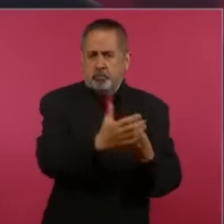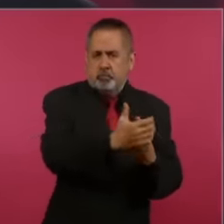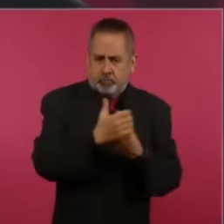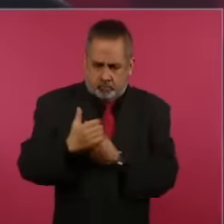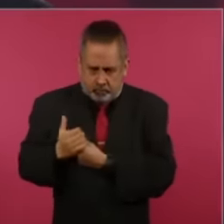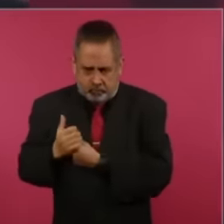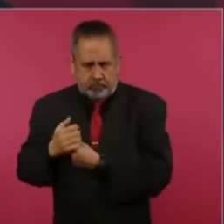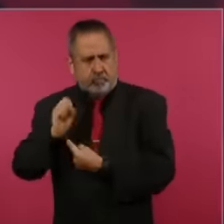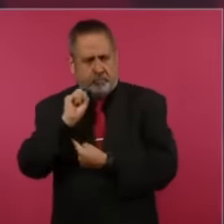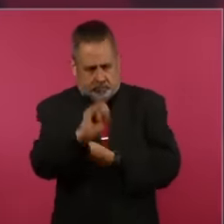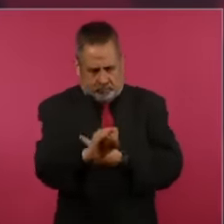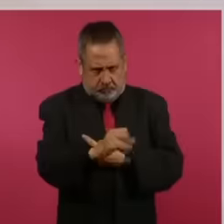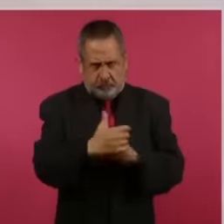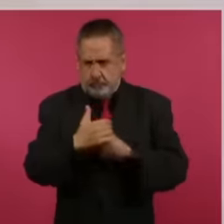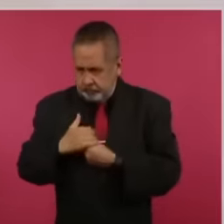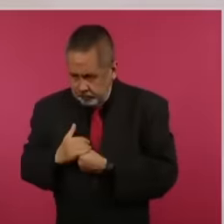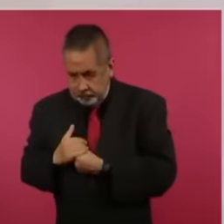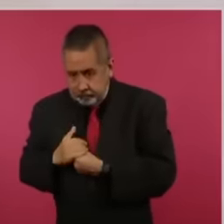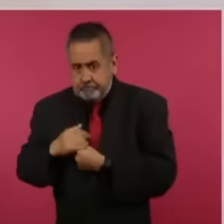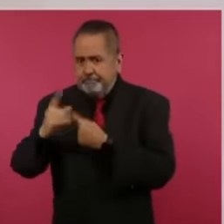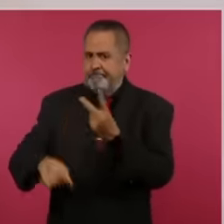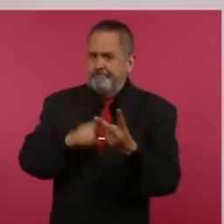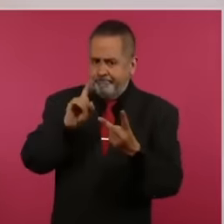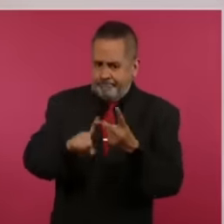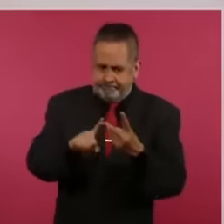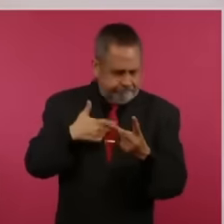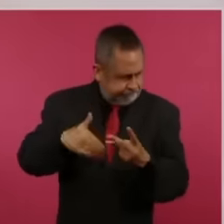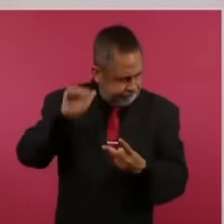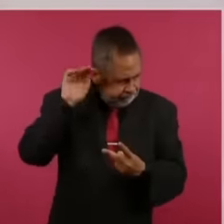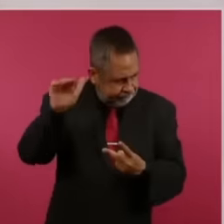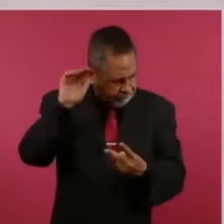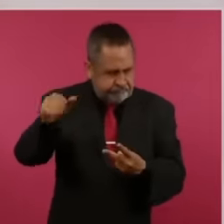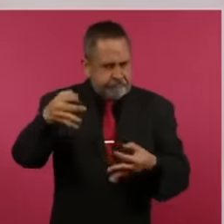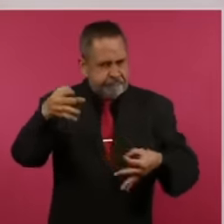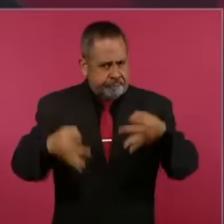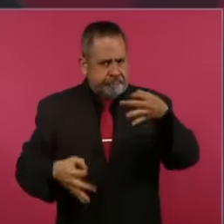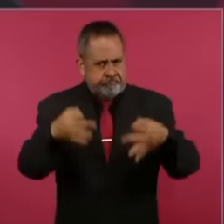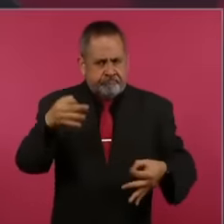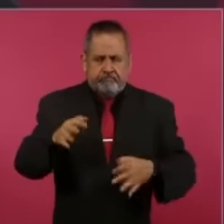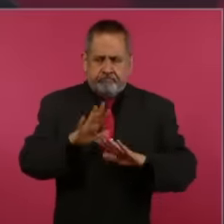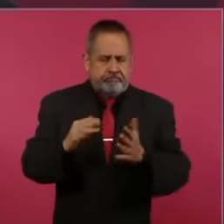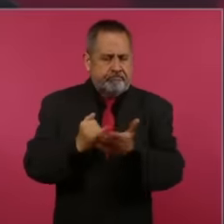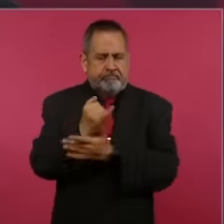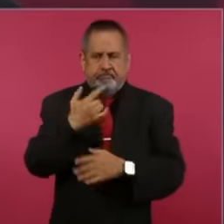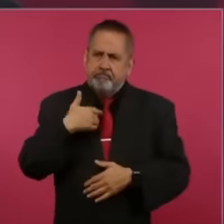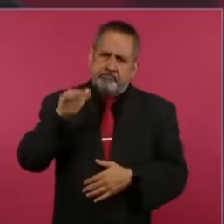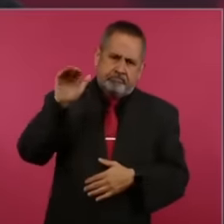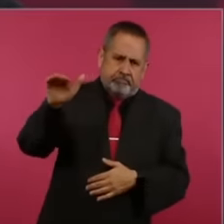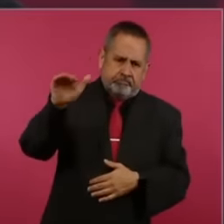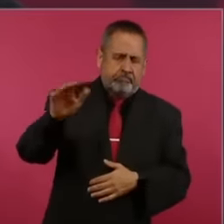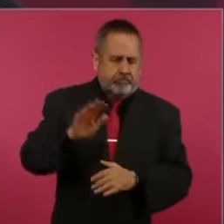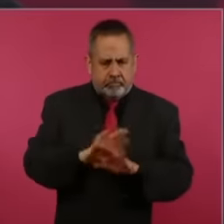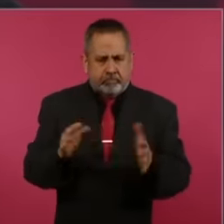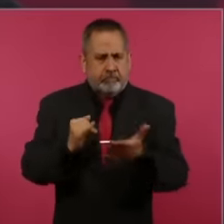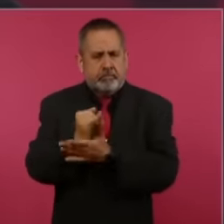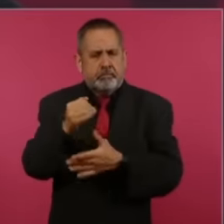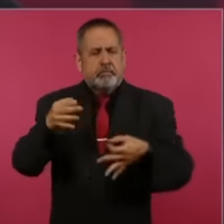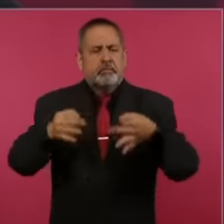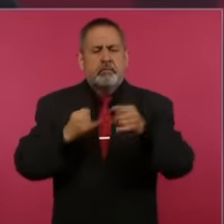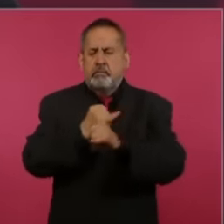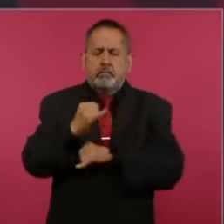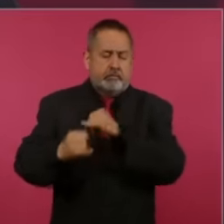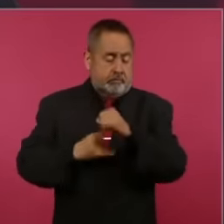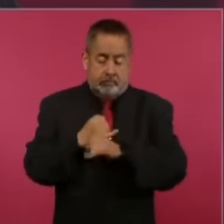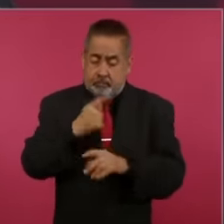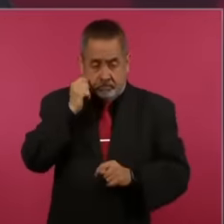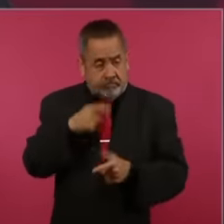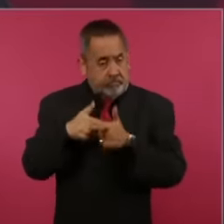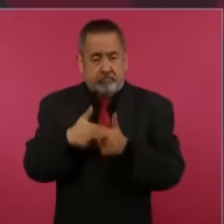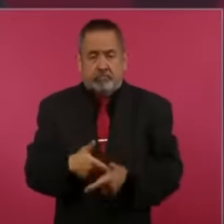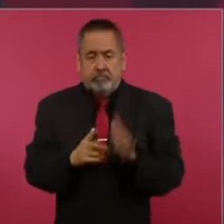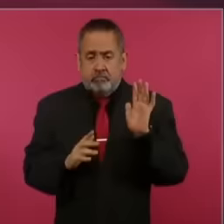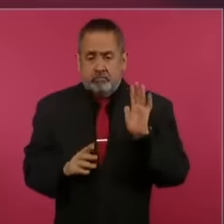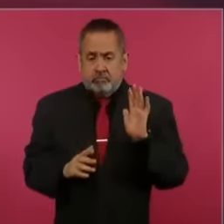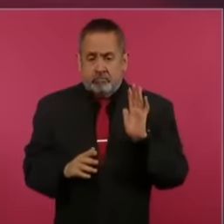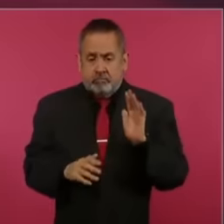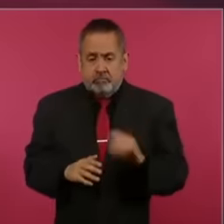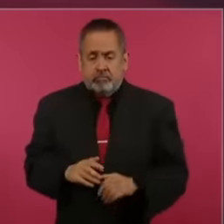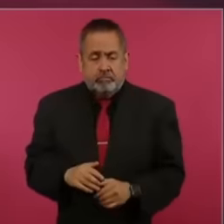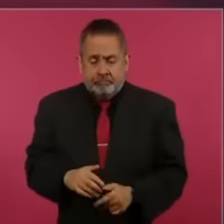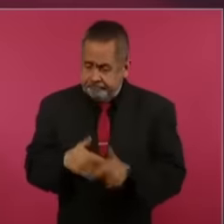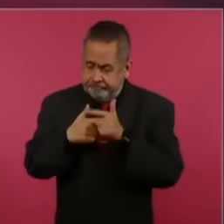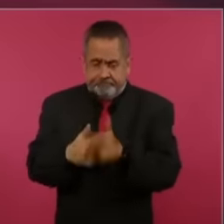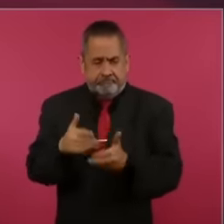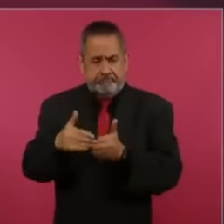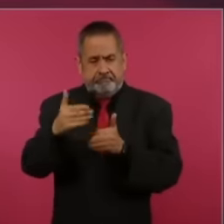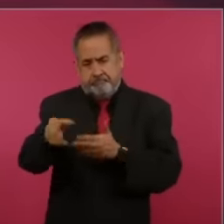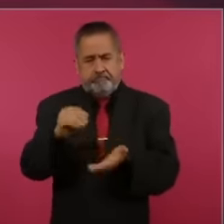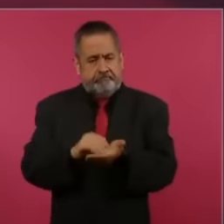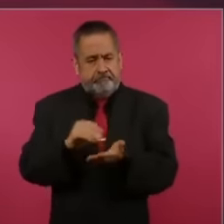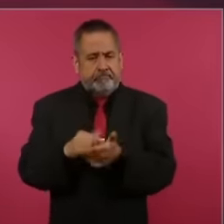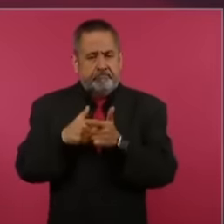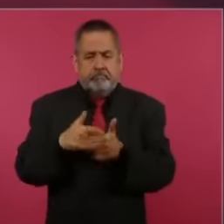we have already gone to the international court of justice and we are going to ask that the authorities be sanctioned,